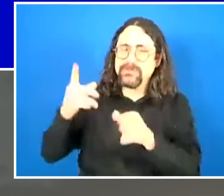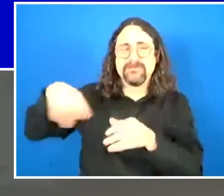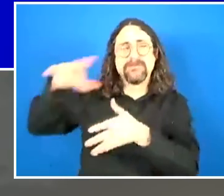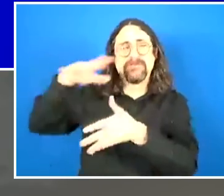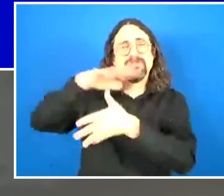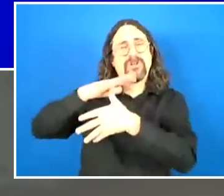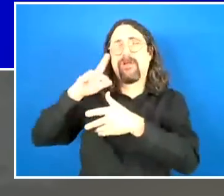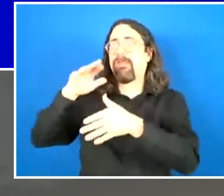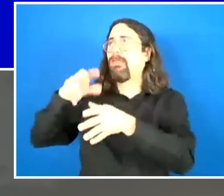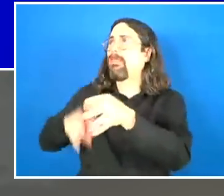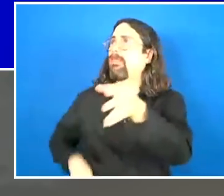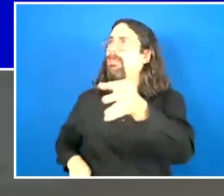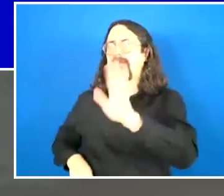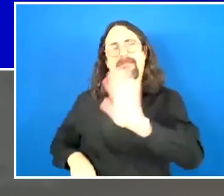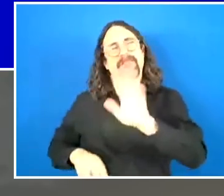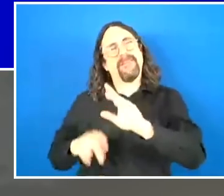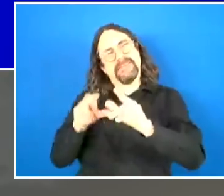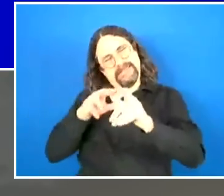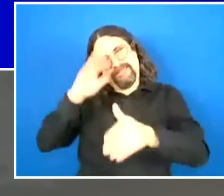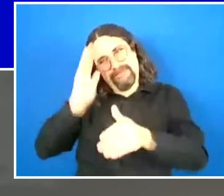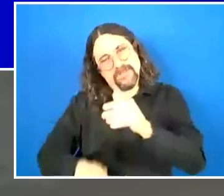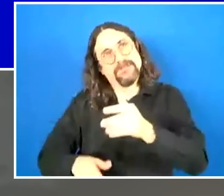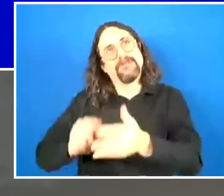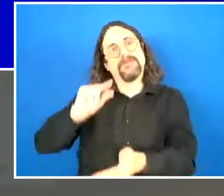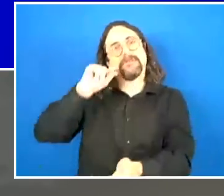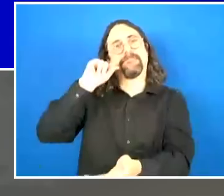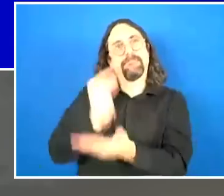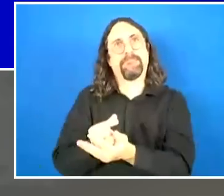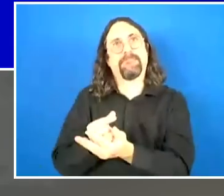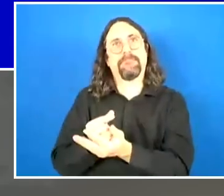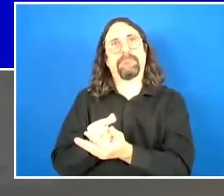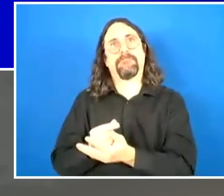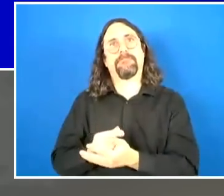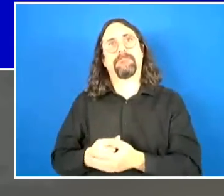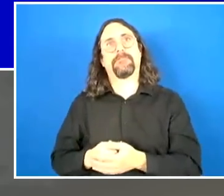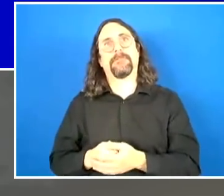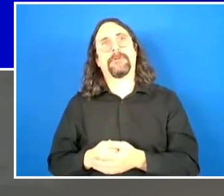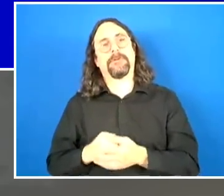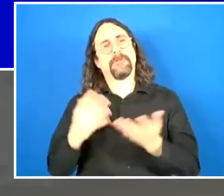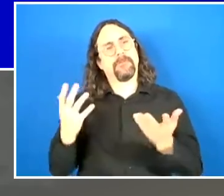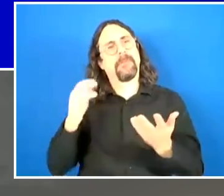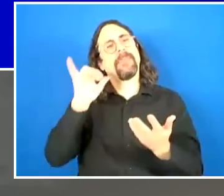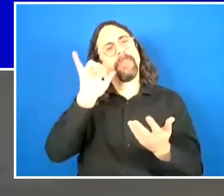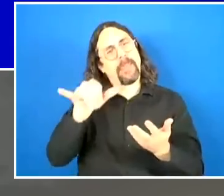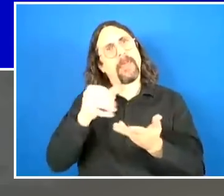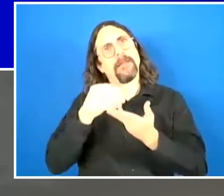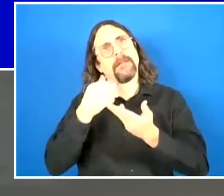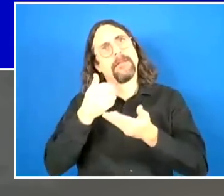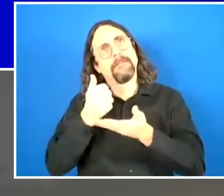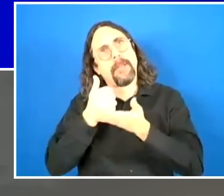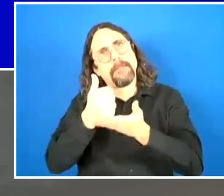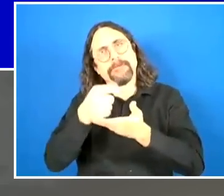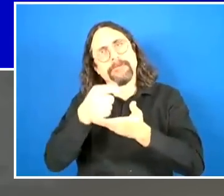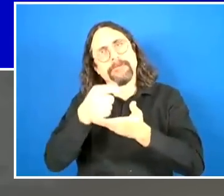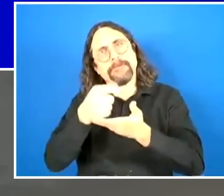SENIOR THAT CAN GRADUATE DOES AND THEY'LL BE THE MOST INTESEN SUPPORT OF ANY STUDENT IN OUR SCHOOL SYSTEM.